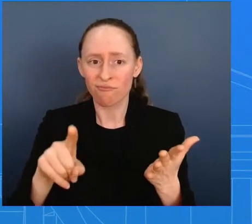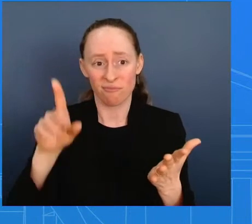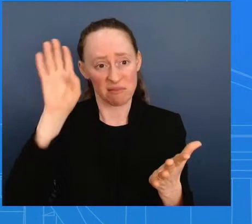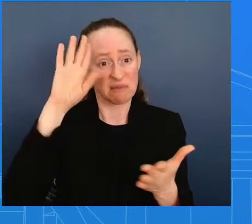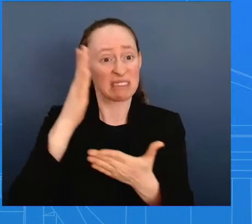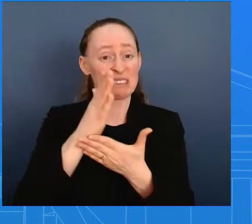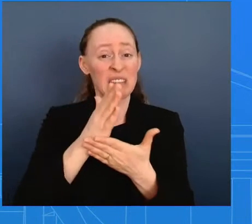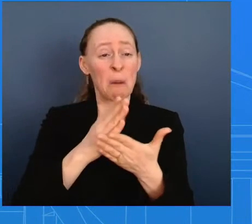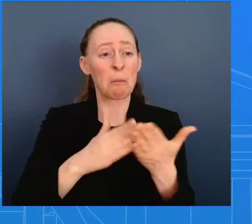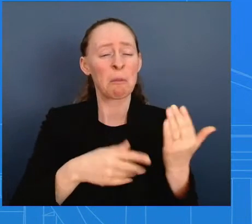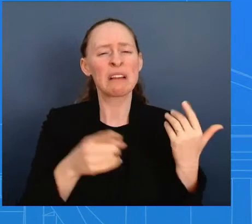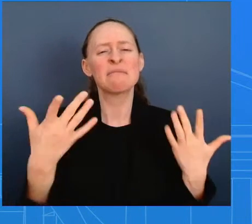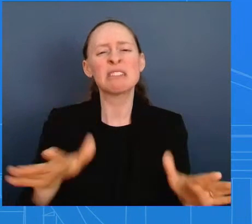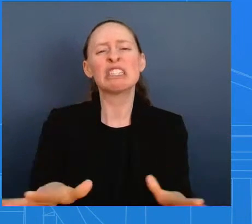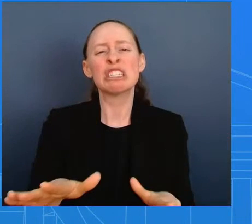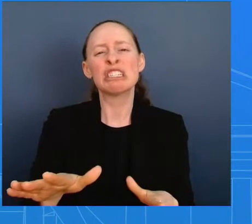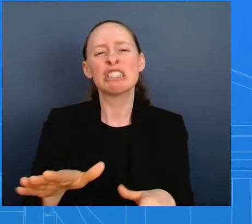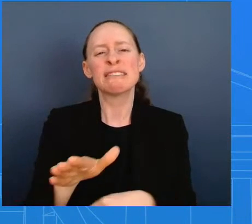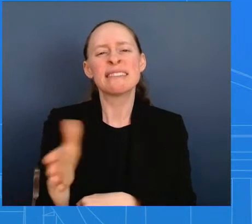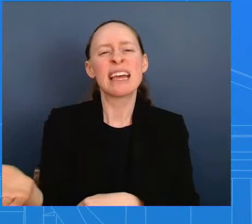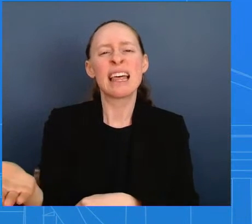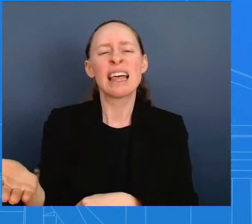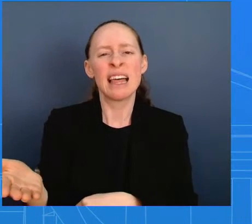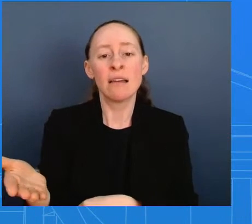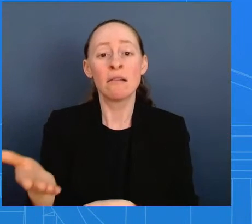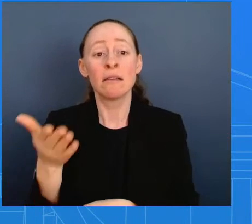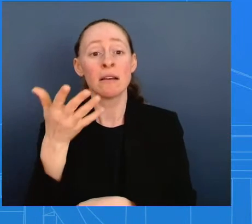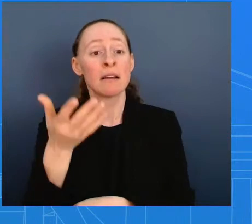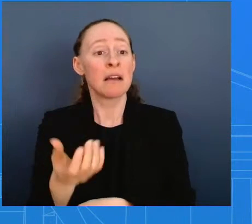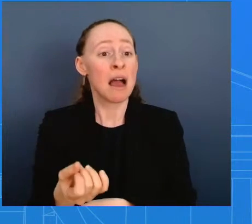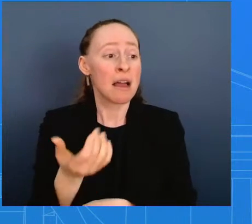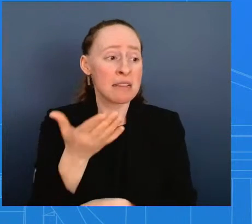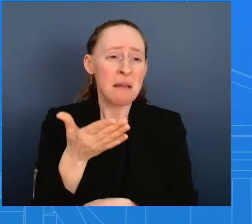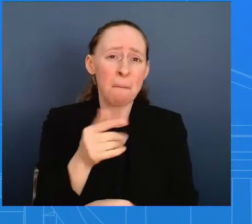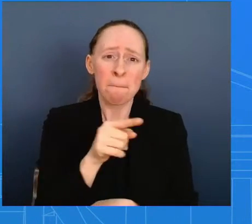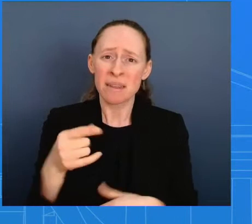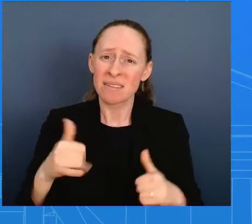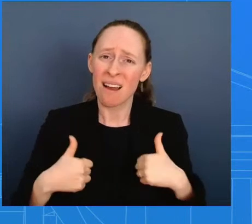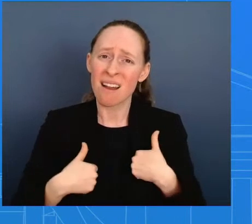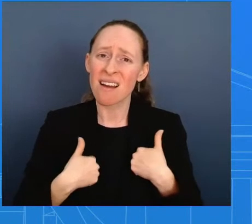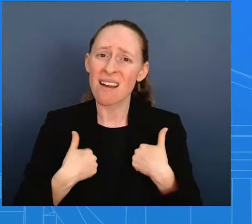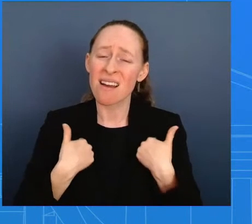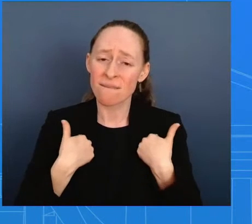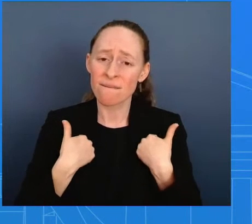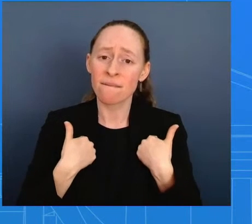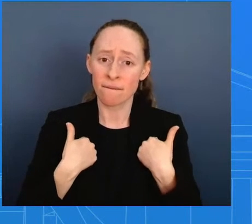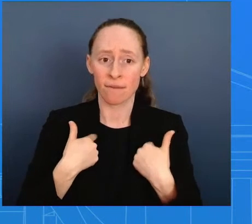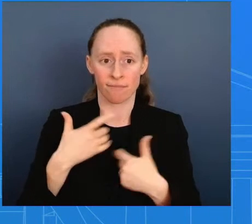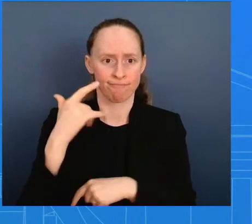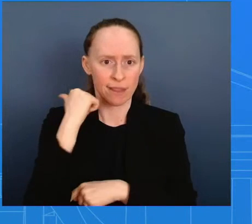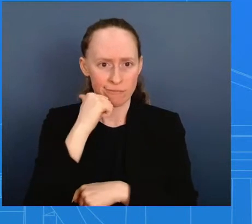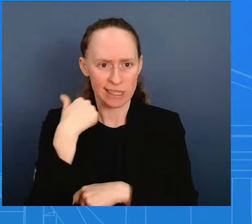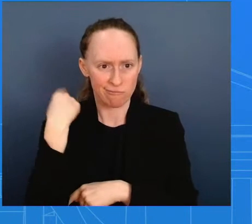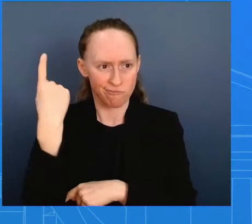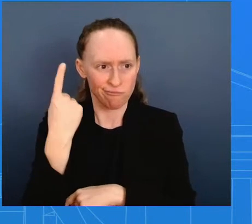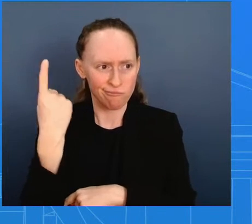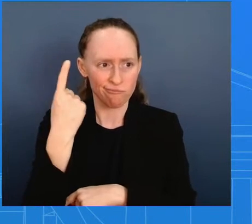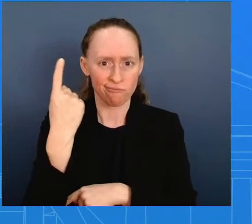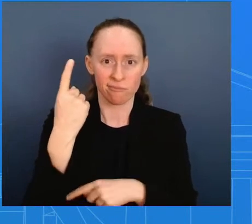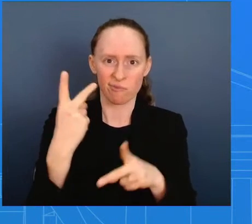And we know that with each passing day, the risk to those hostages also goes up, which only redoubles our commitment to try to get to a ceasefire and hostage deal